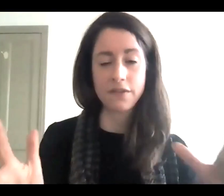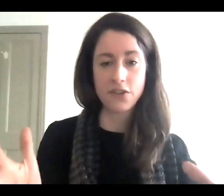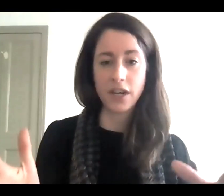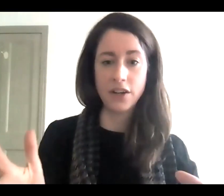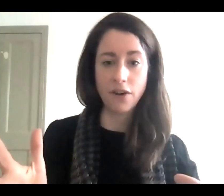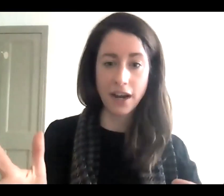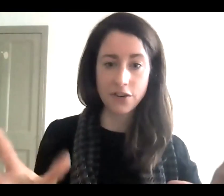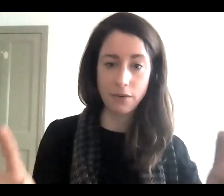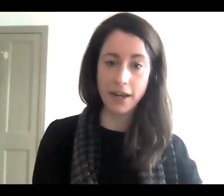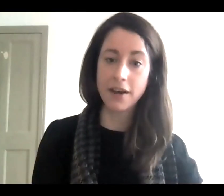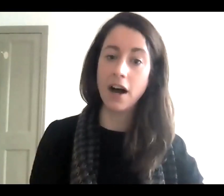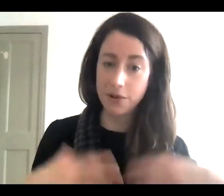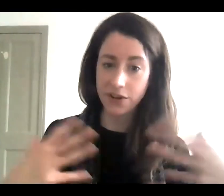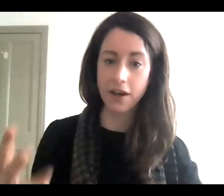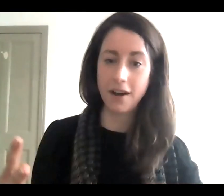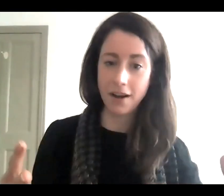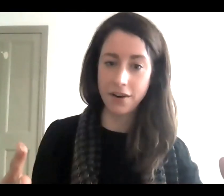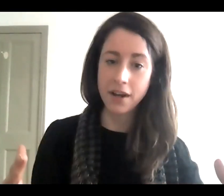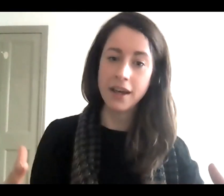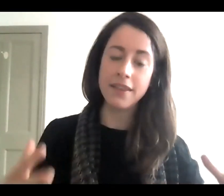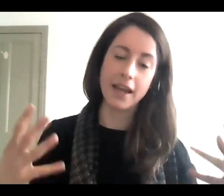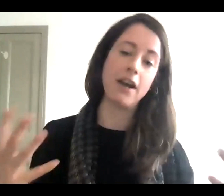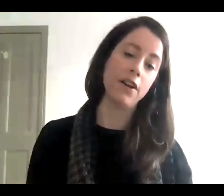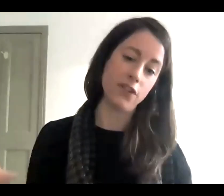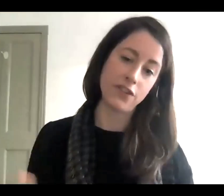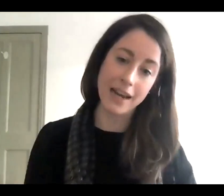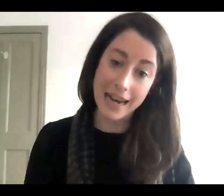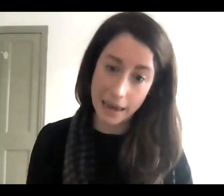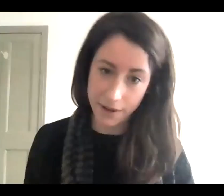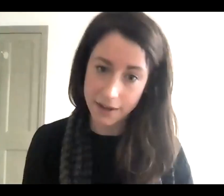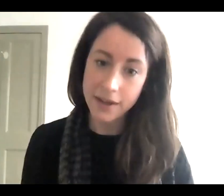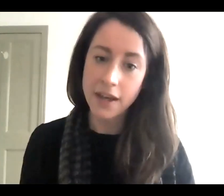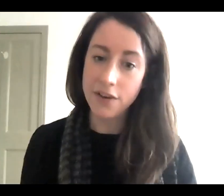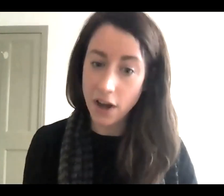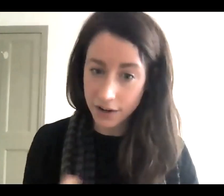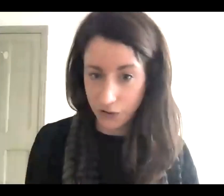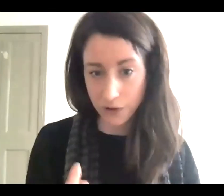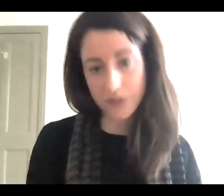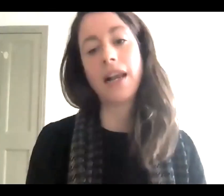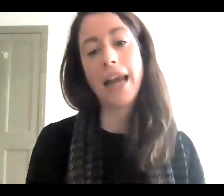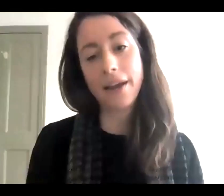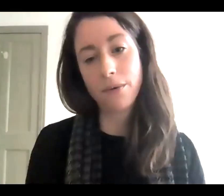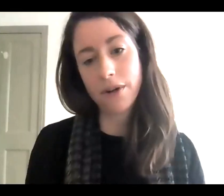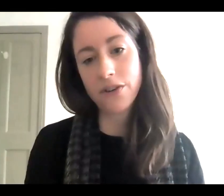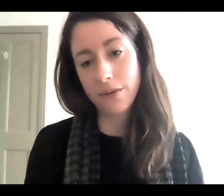of the stage are actually really commenting on the character's dilemma not just the language.